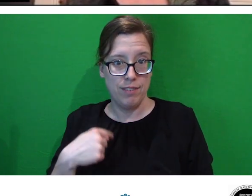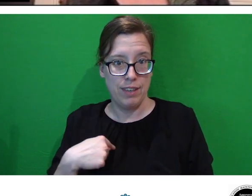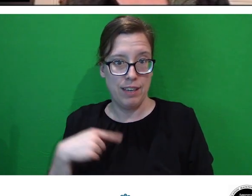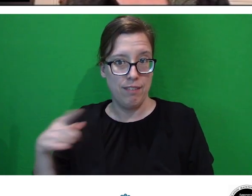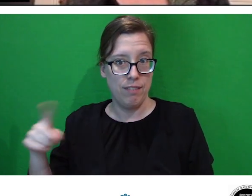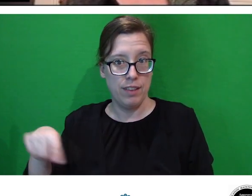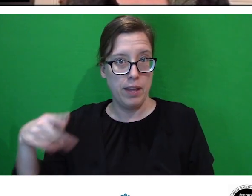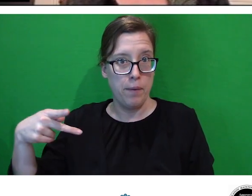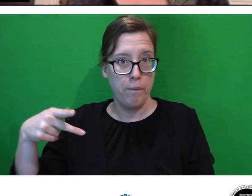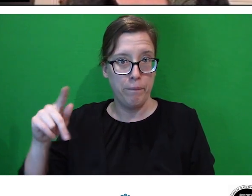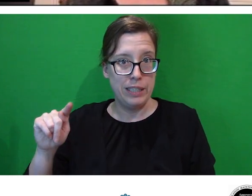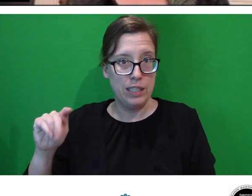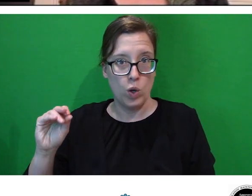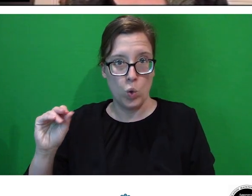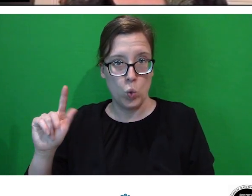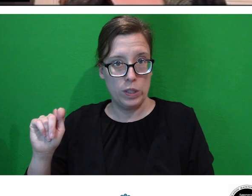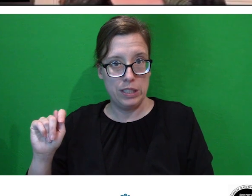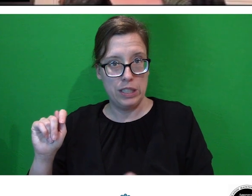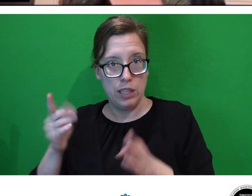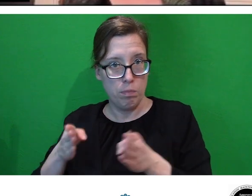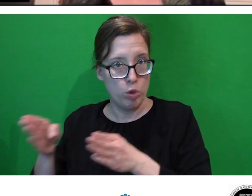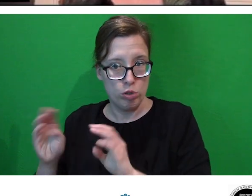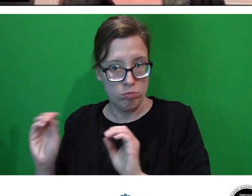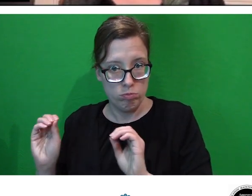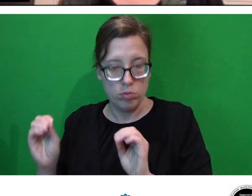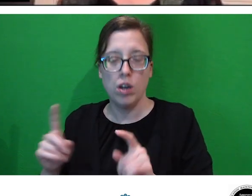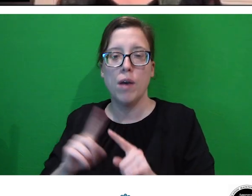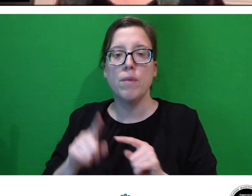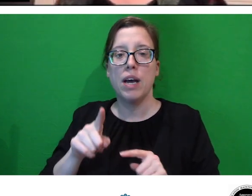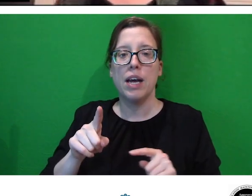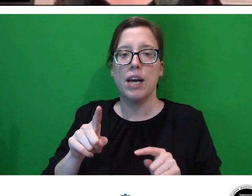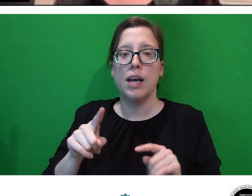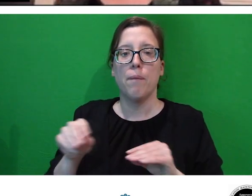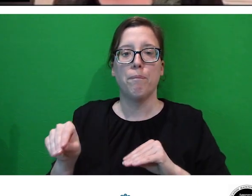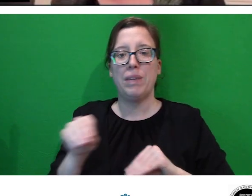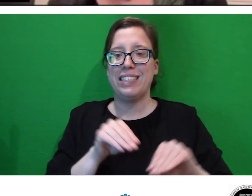and his AAC device. I didn't see anybody in the